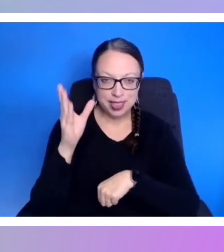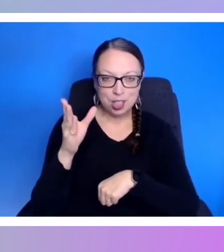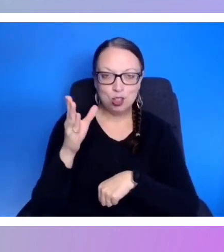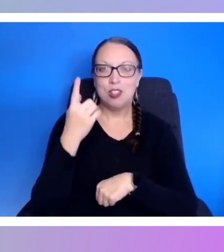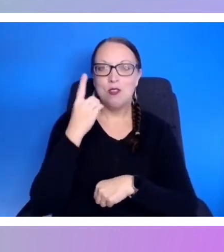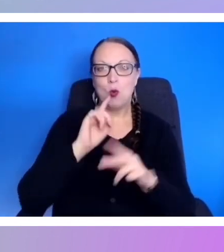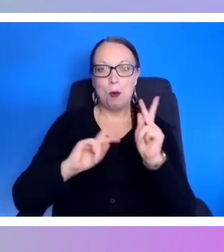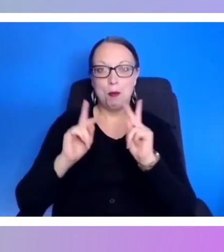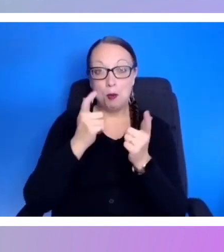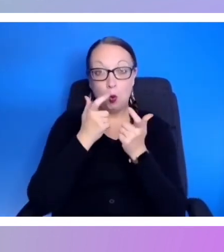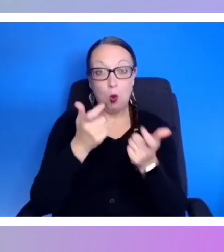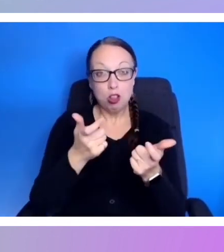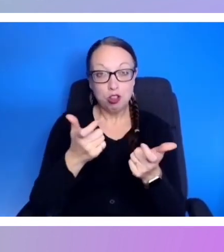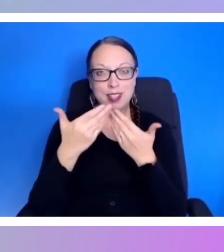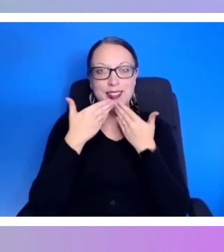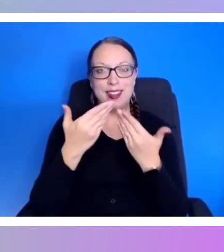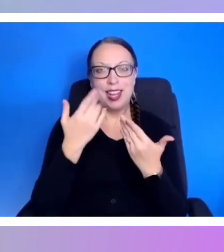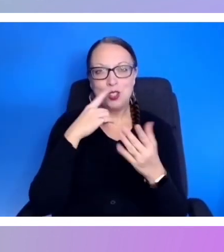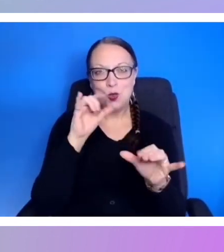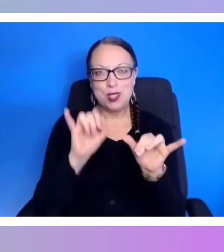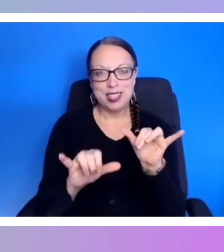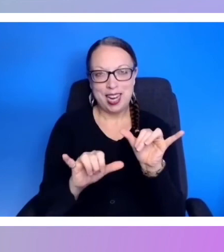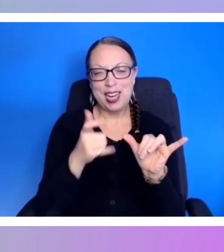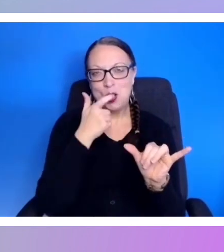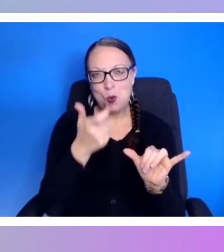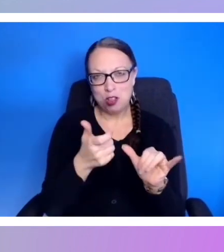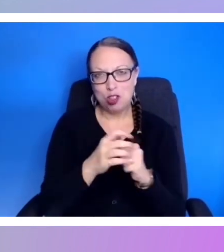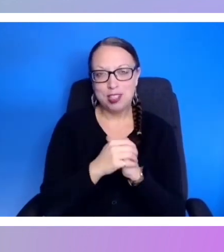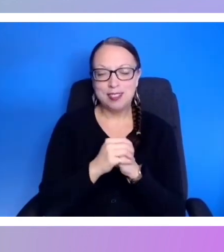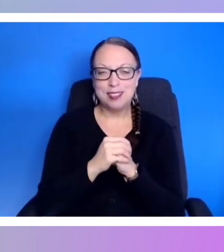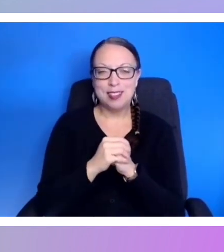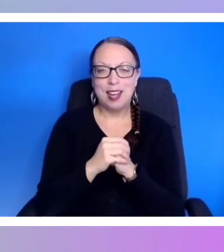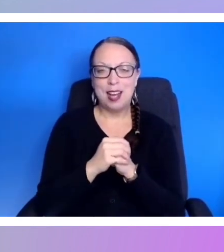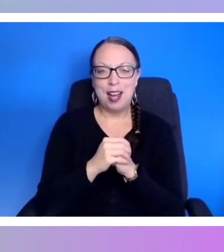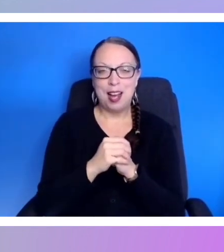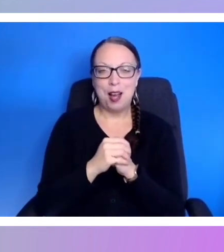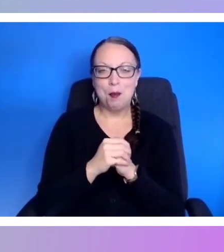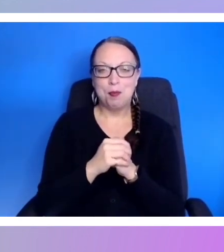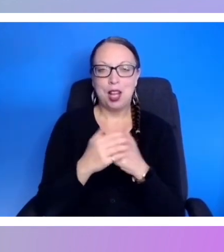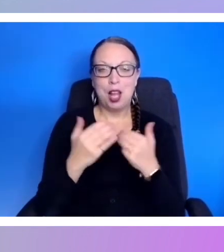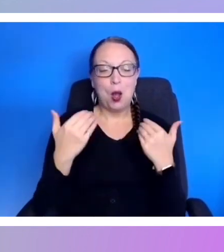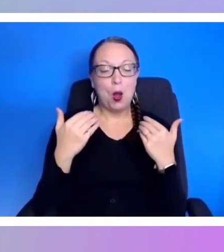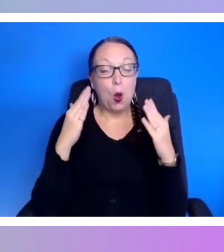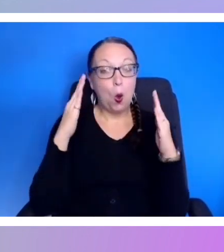thanks so much for for staying with us and I wish you a wonderful remaining extent.